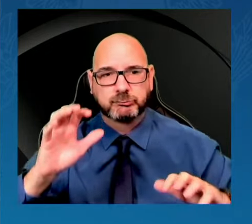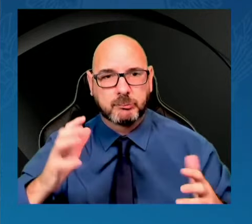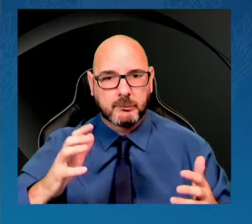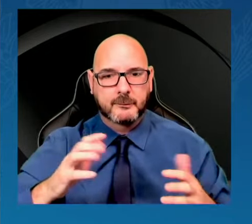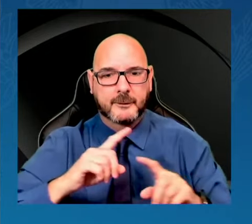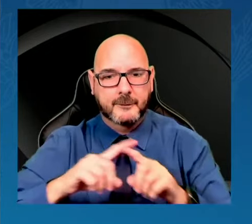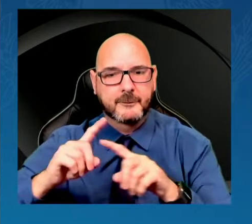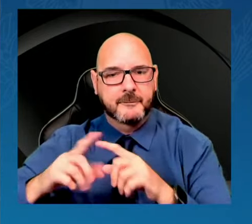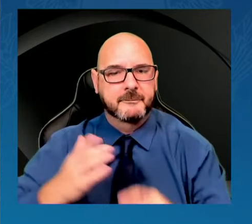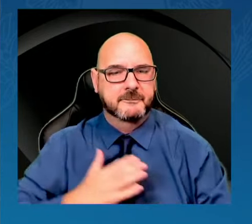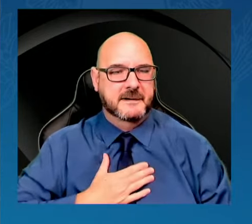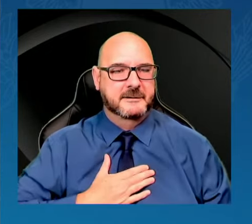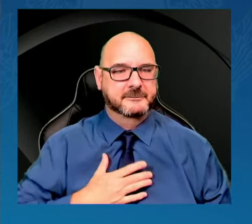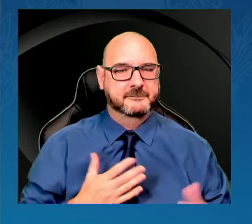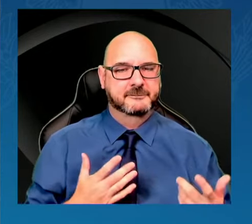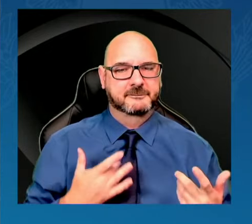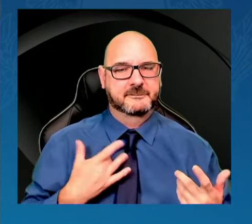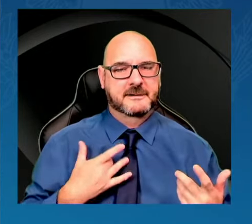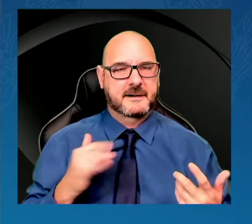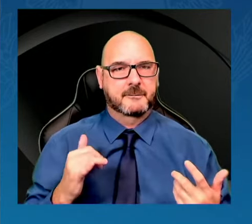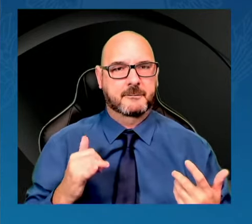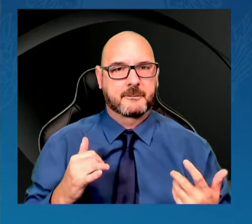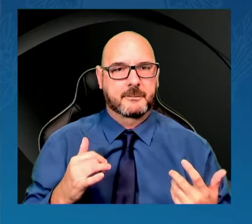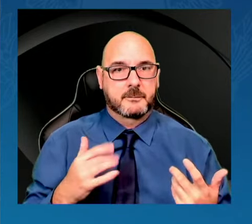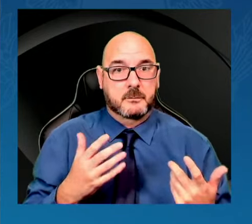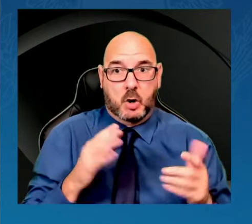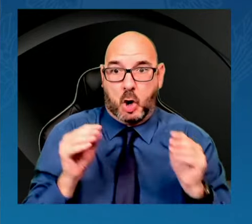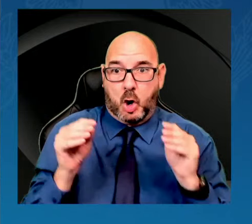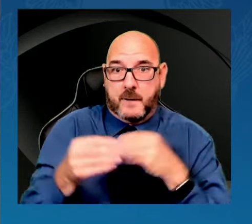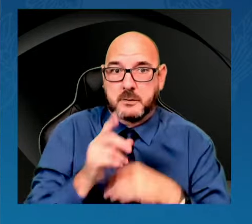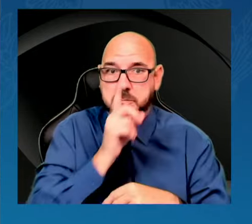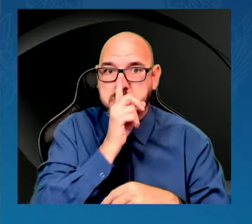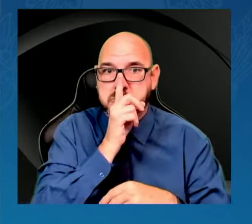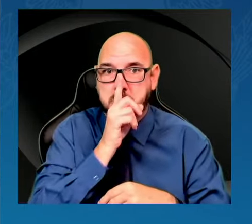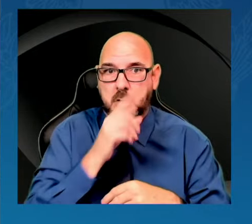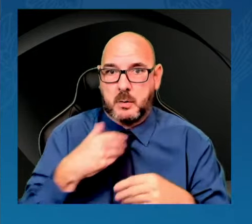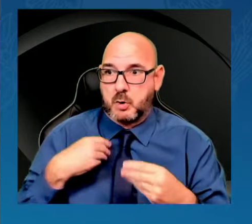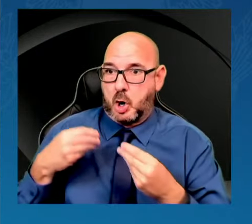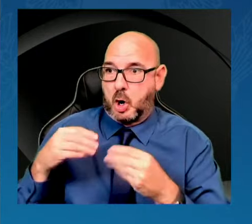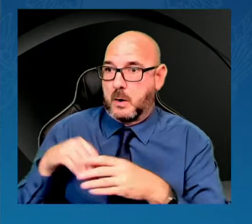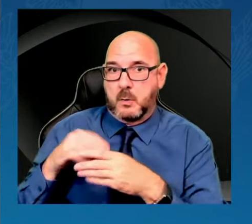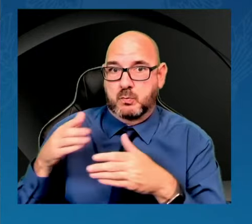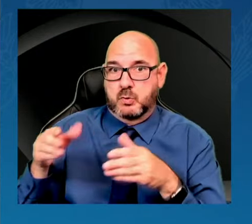But I'm so thankful. I feel the dirt under my feet.